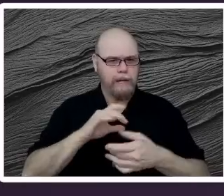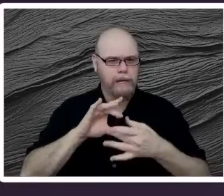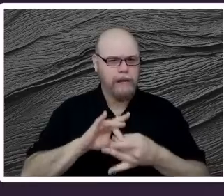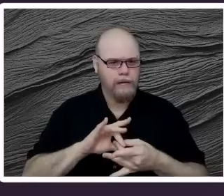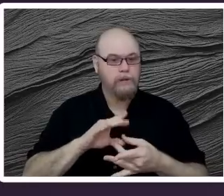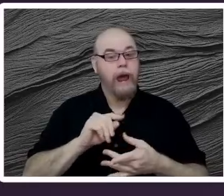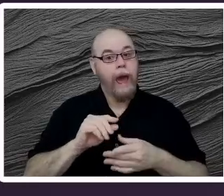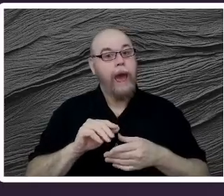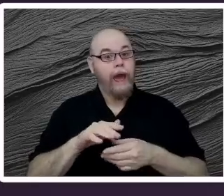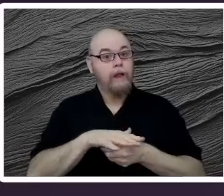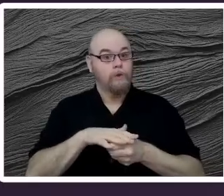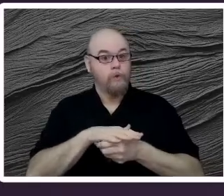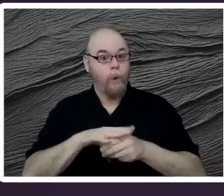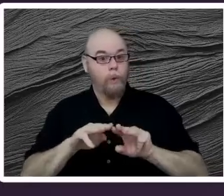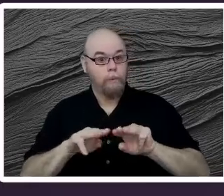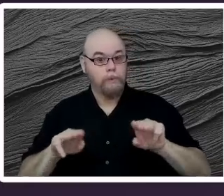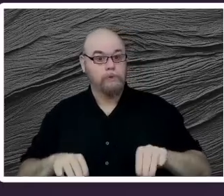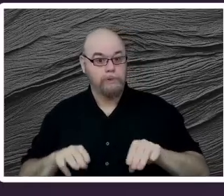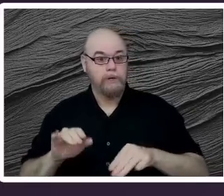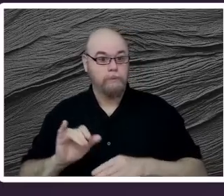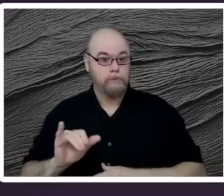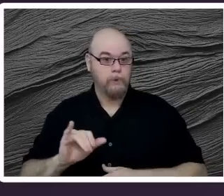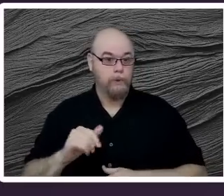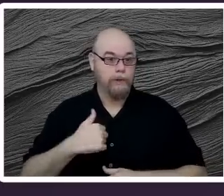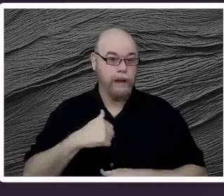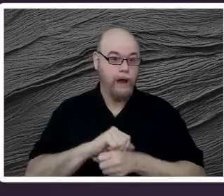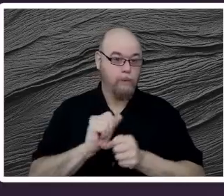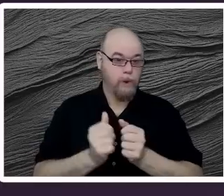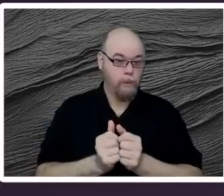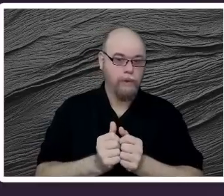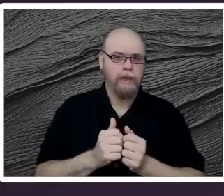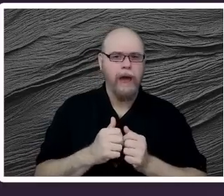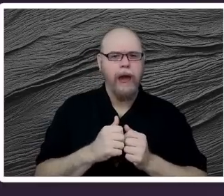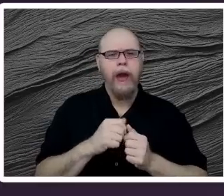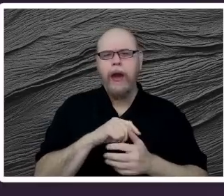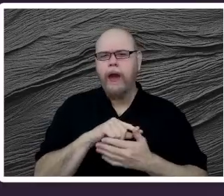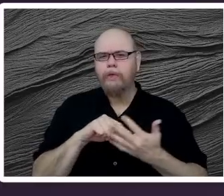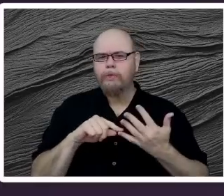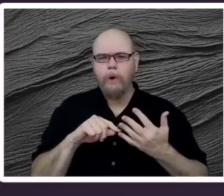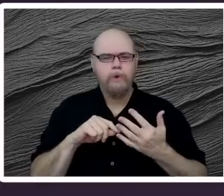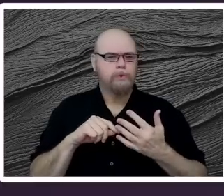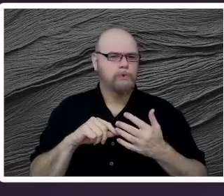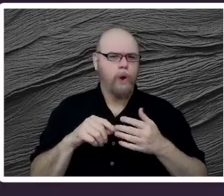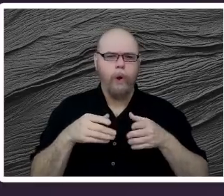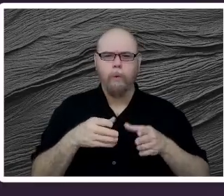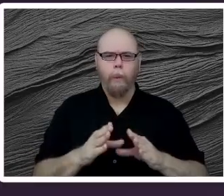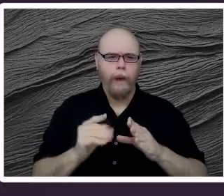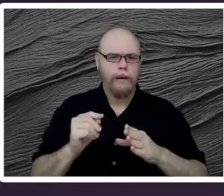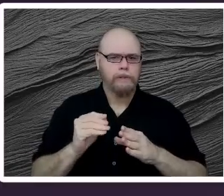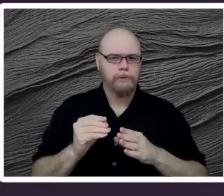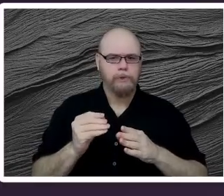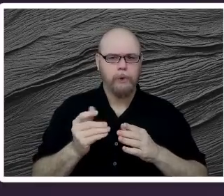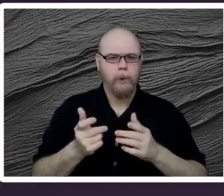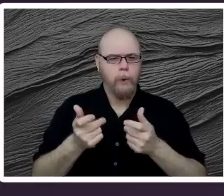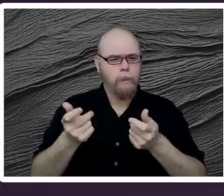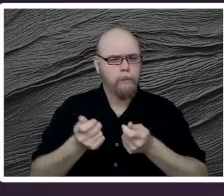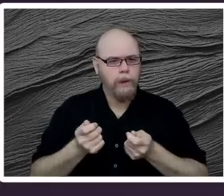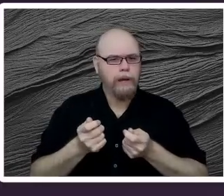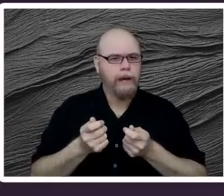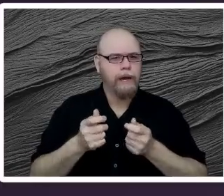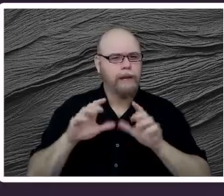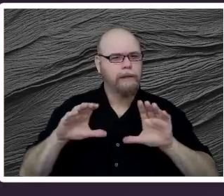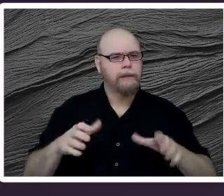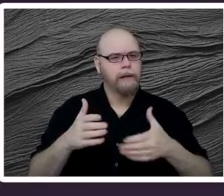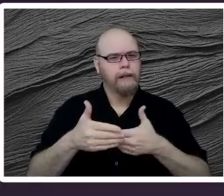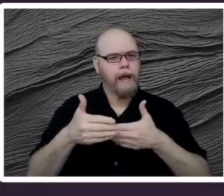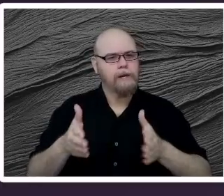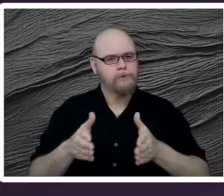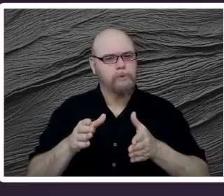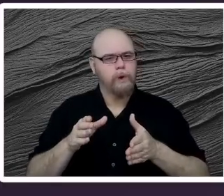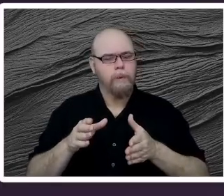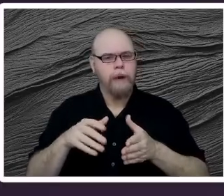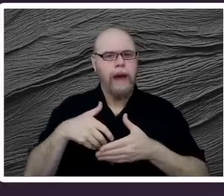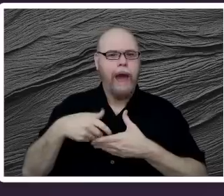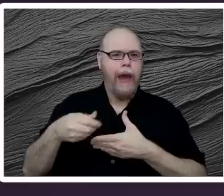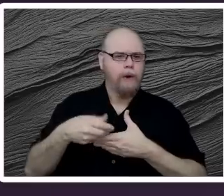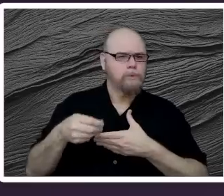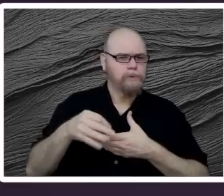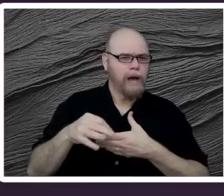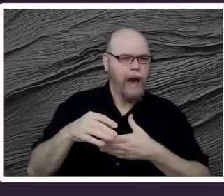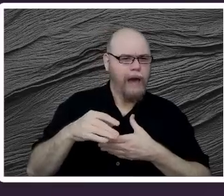that I work with. These will be ways to bring the classroom outside of those four walls. So,